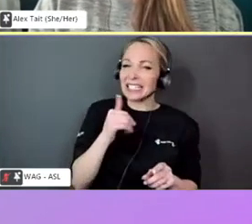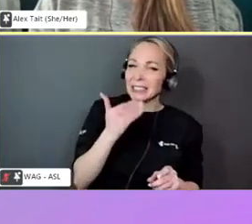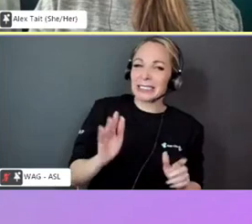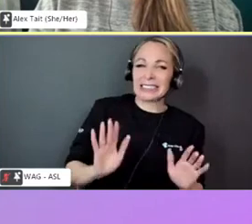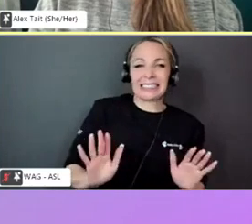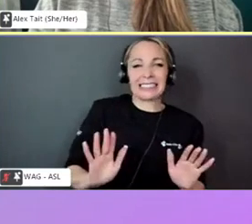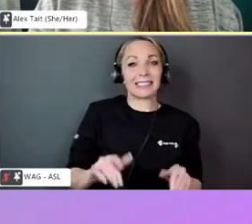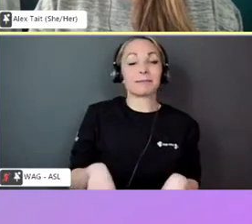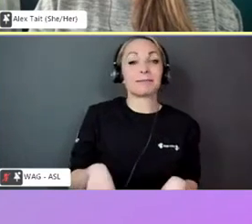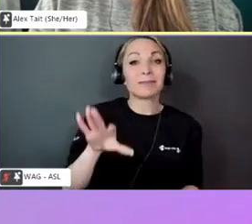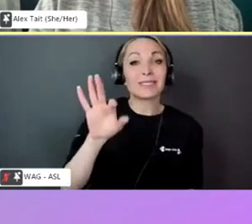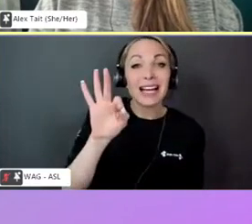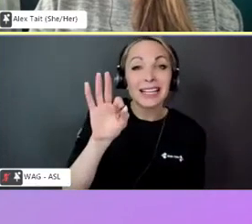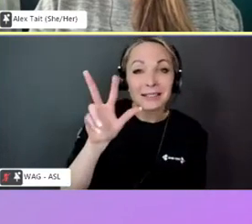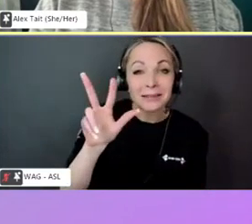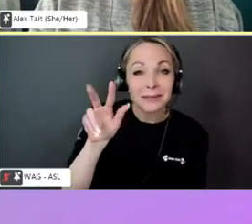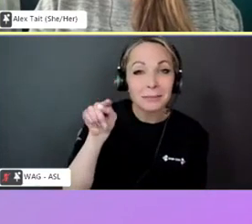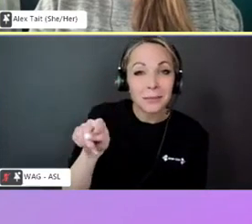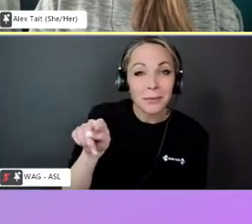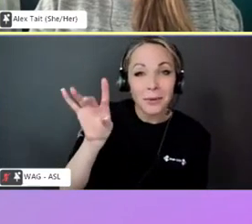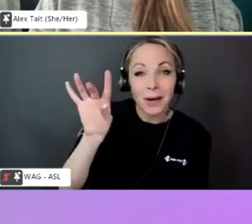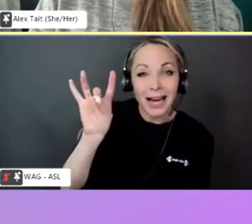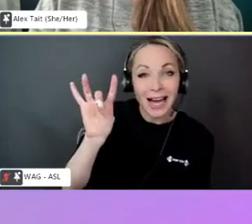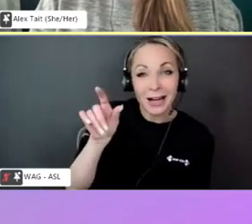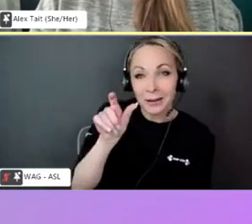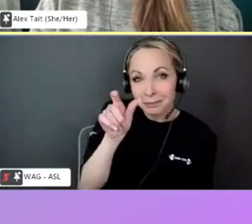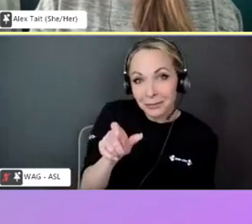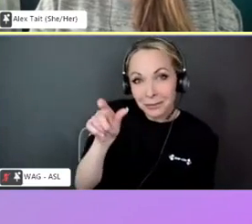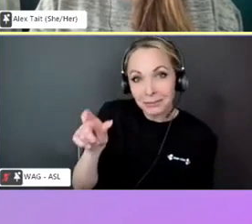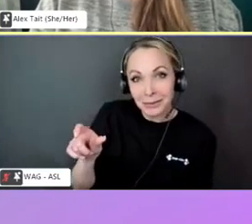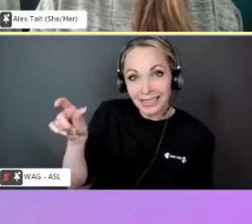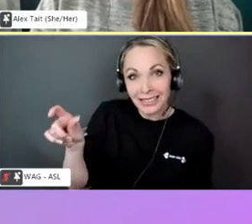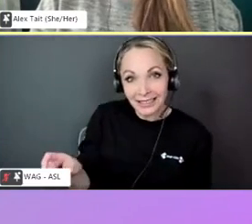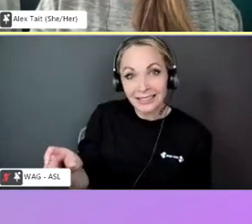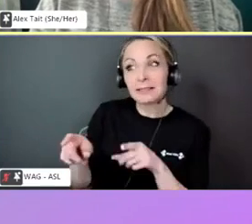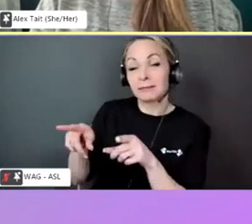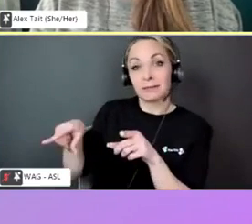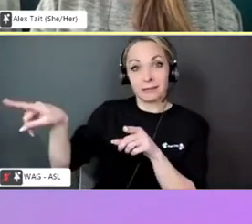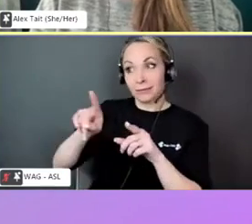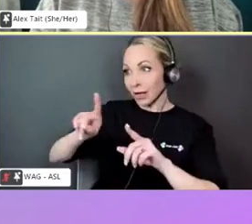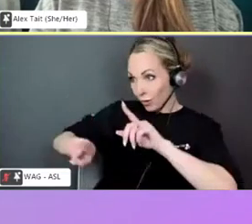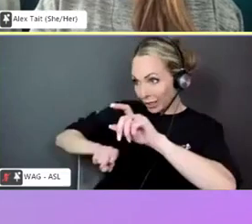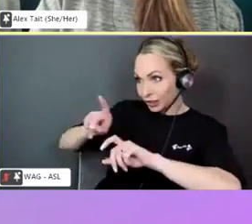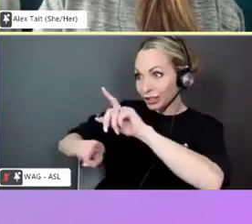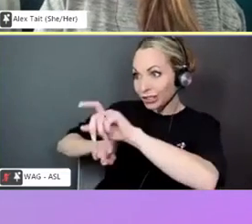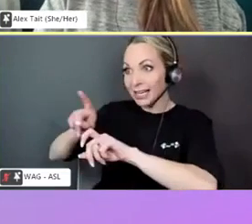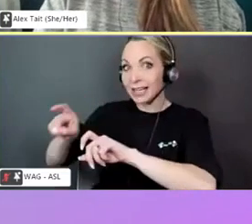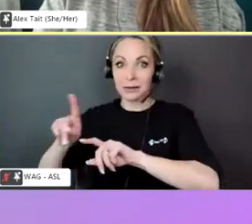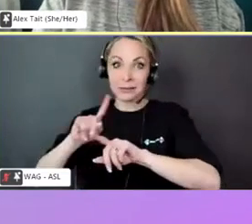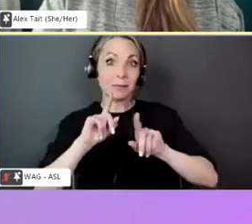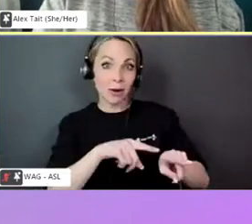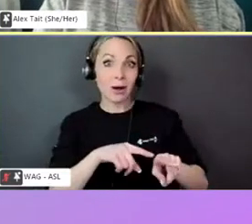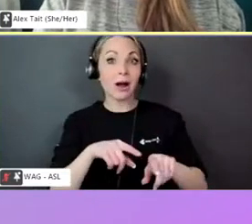to younger people with respect to digital skills. It's worth noting that 98.3 my survey